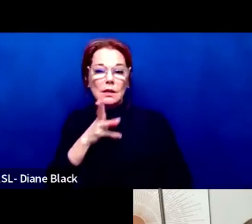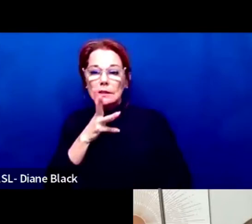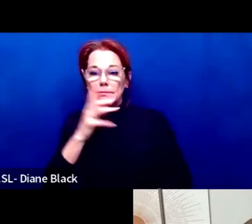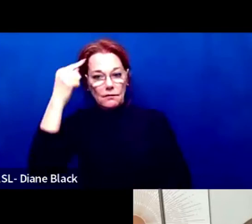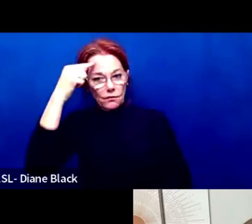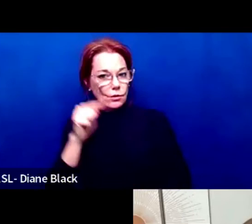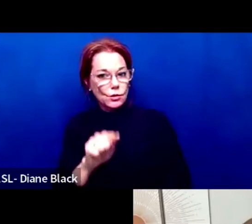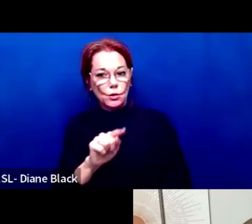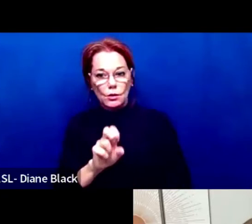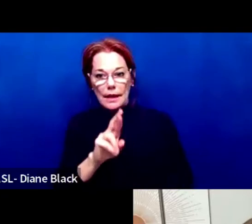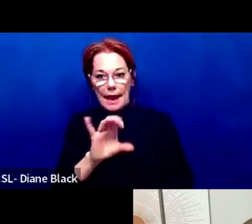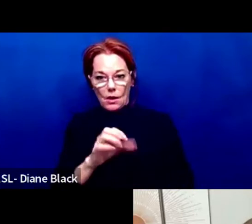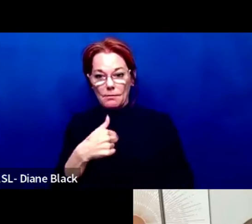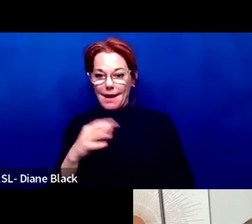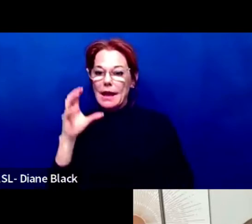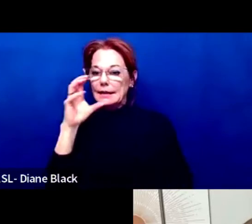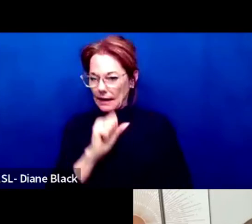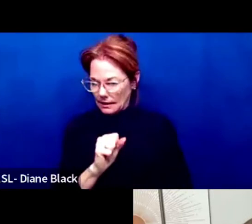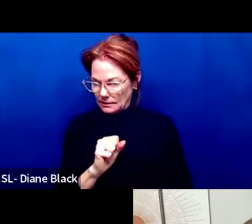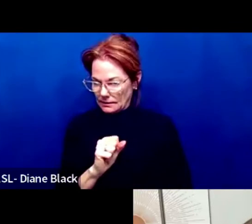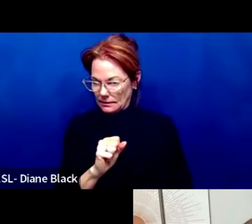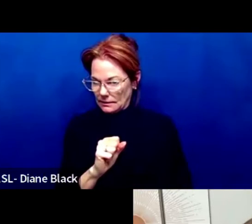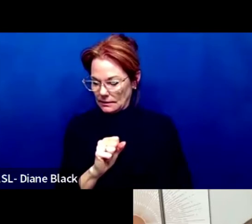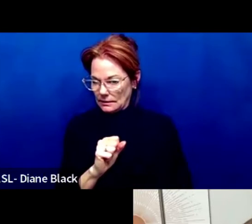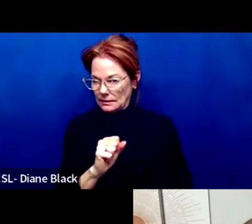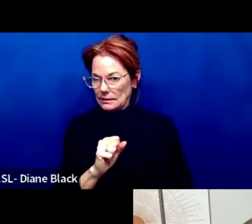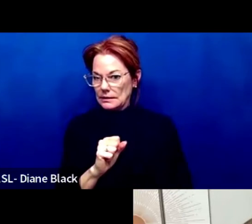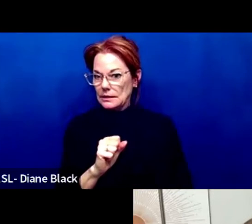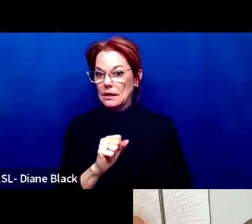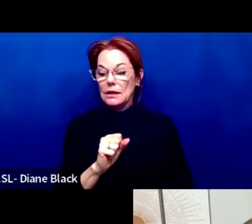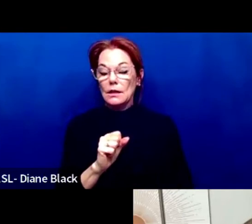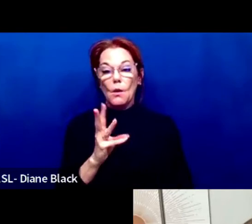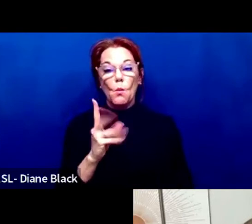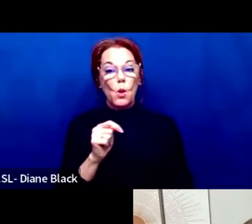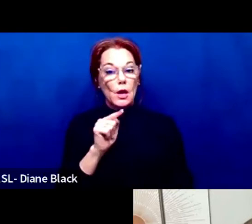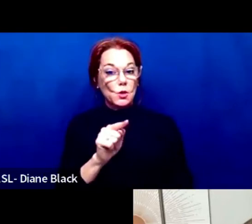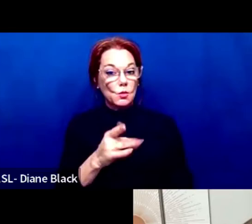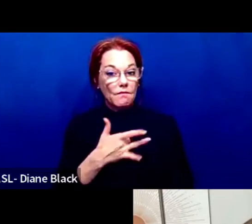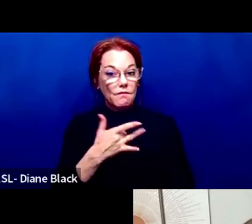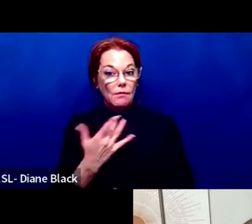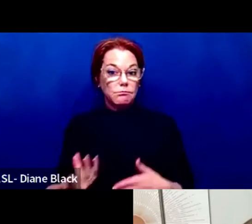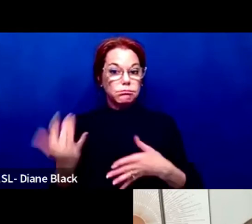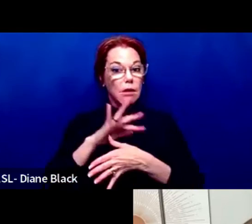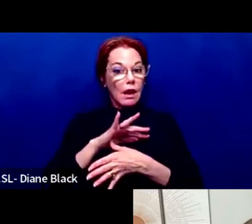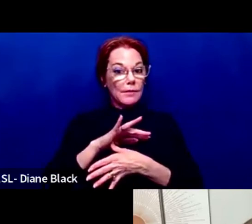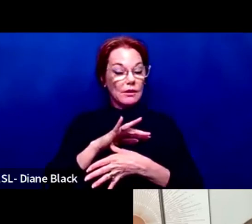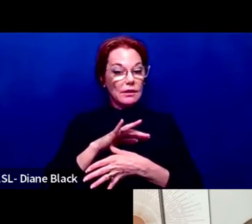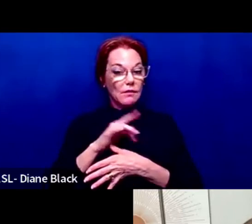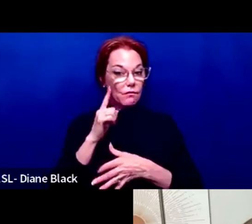gonna take a guess that what Eric might have considered to be primary may not have been what I as a state person might have